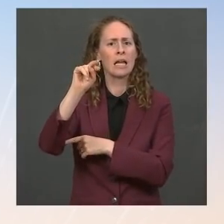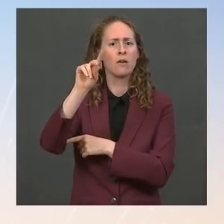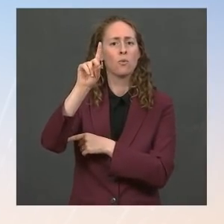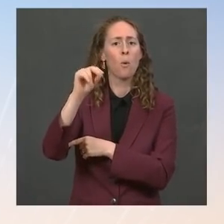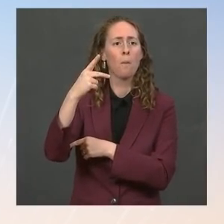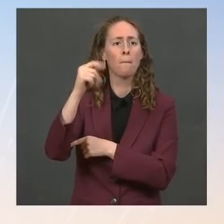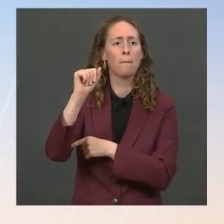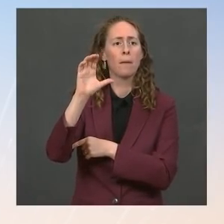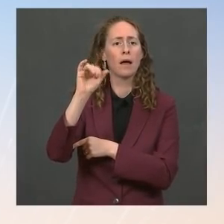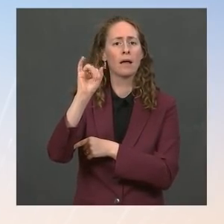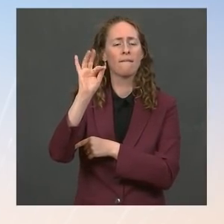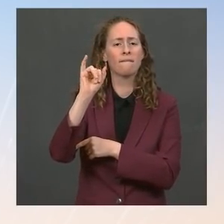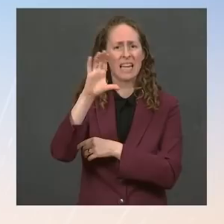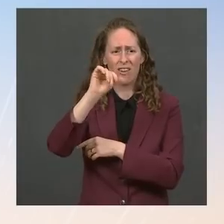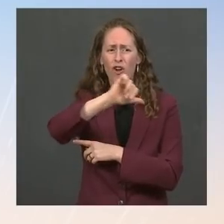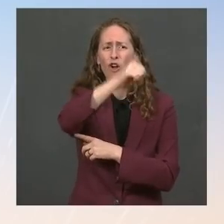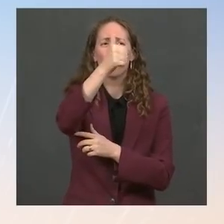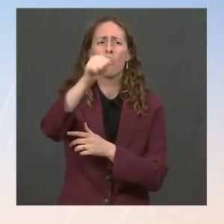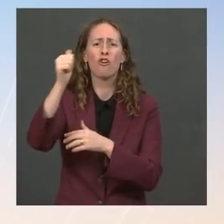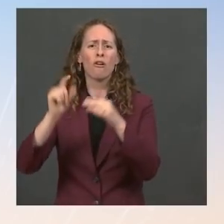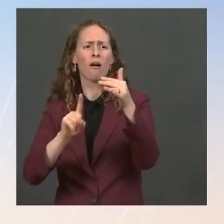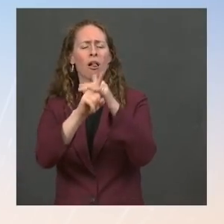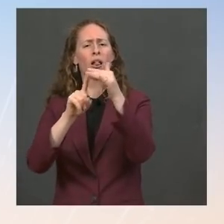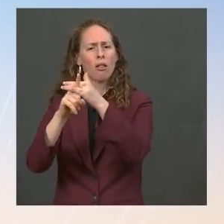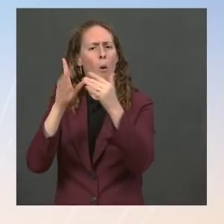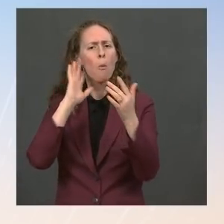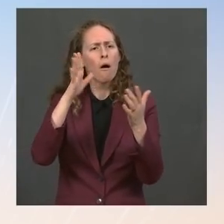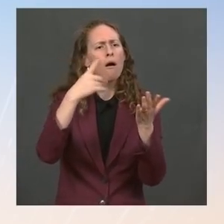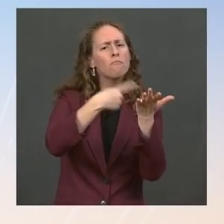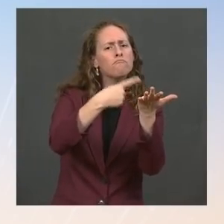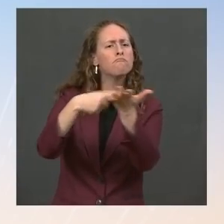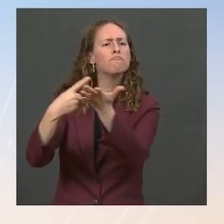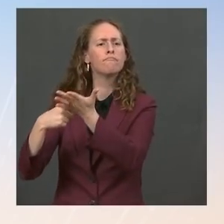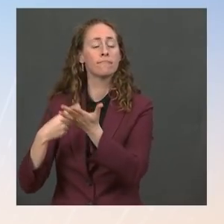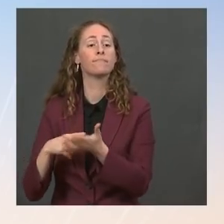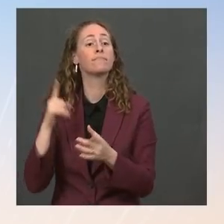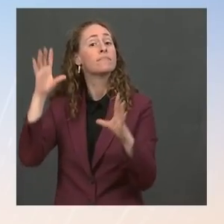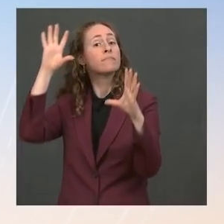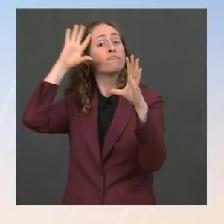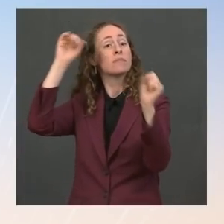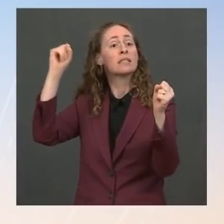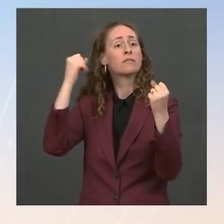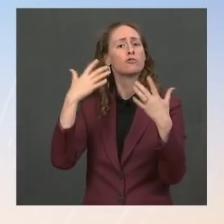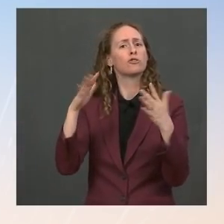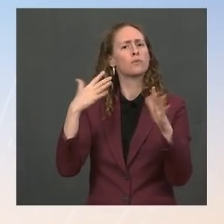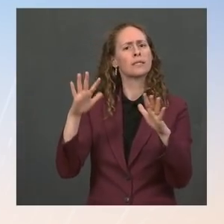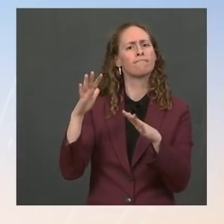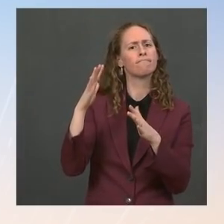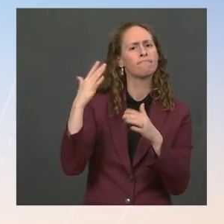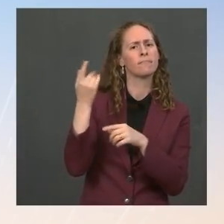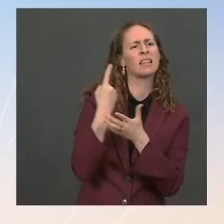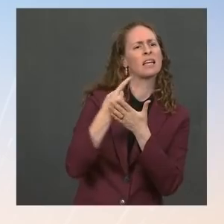I would also note that the President spoke, in his remarks last week -- acknowledged in his remarks, I should say -- he acknowledged that France has a substantial